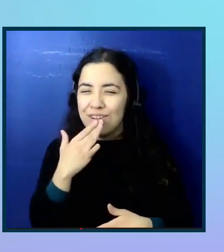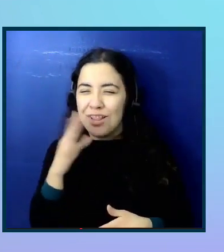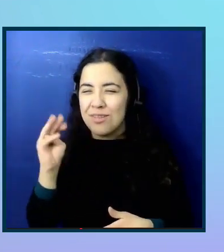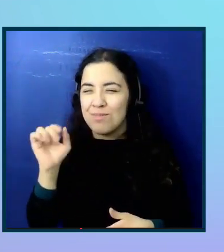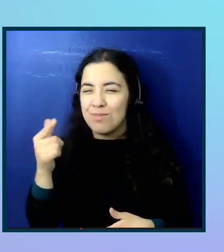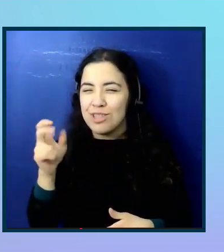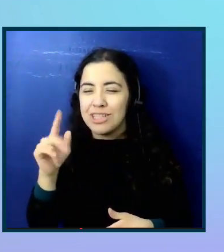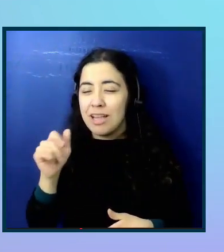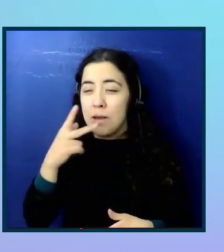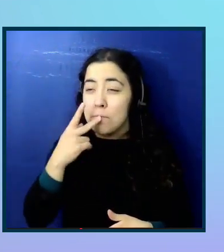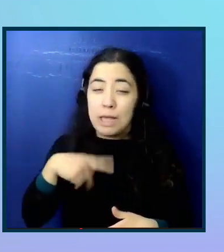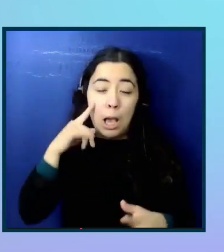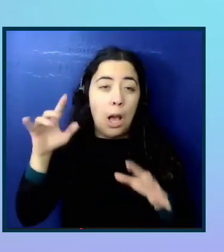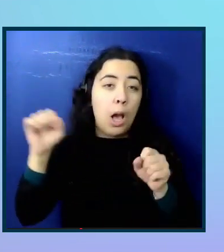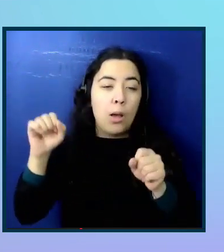I think many other folks are using that too.